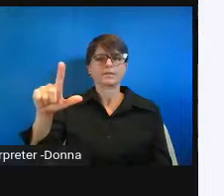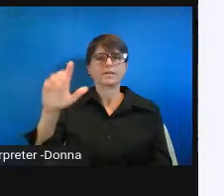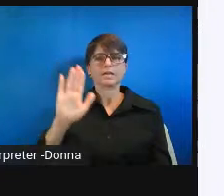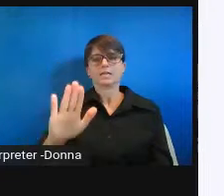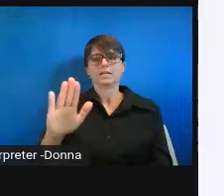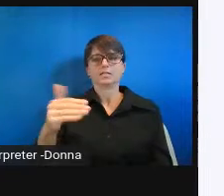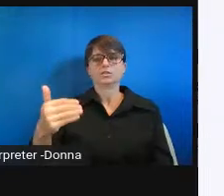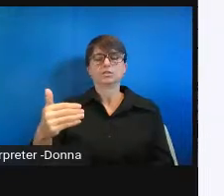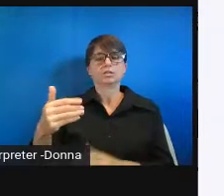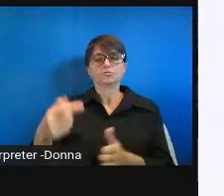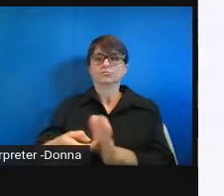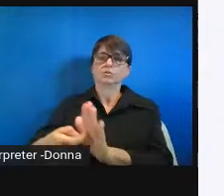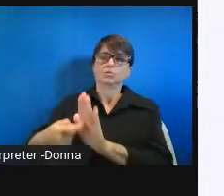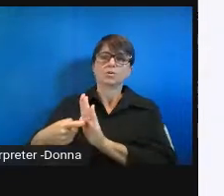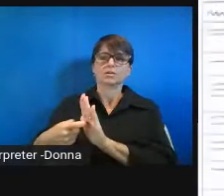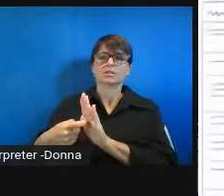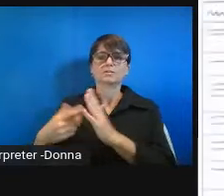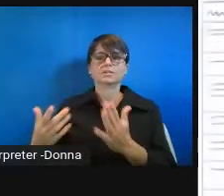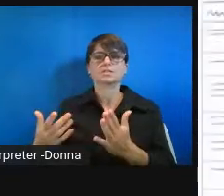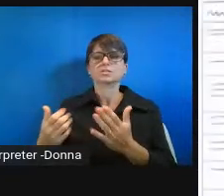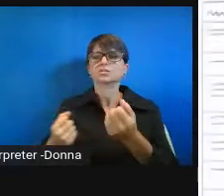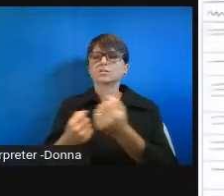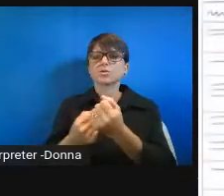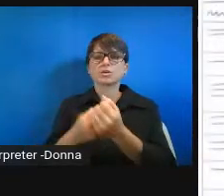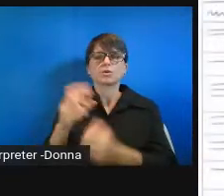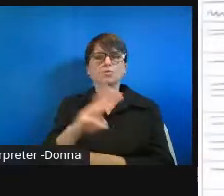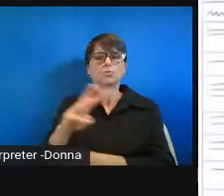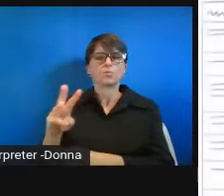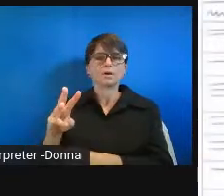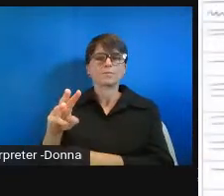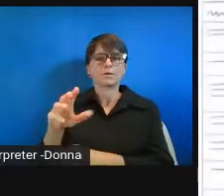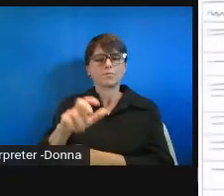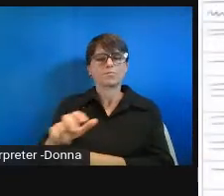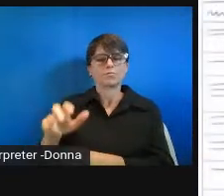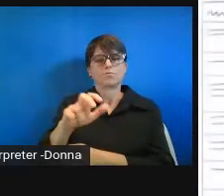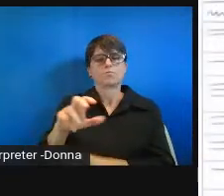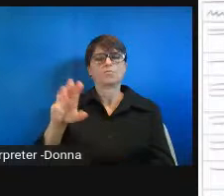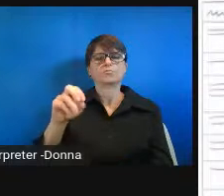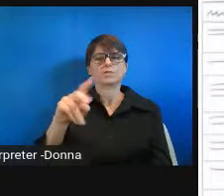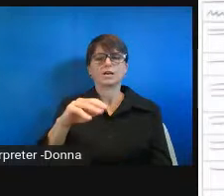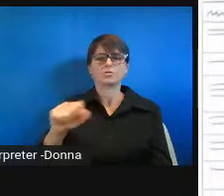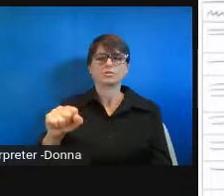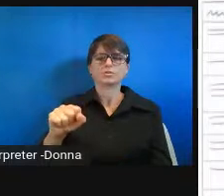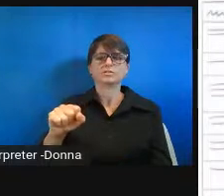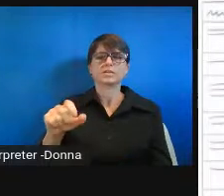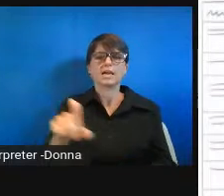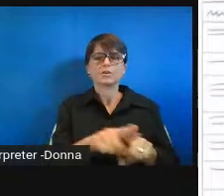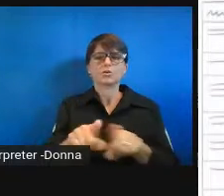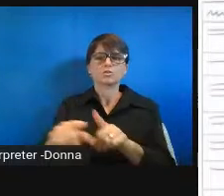to work and also, references to applicable national or local laws and policies. [REFERRING TO SLIDES] This Accessibility Statement required?